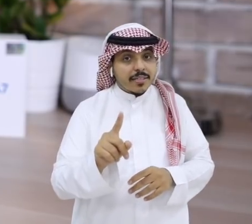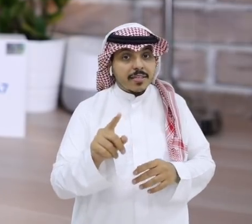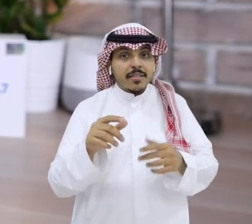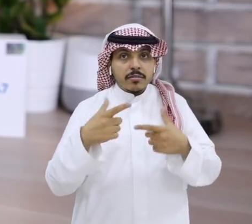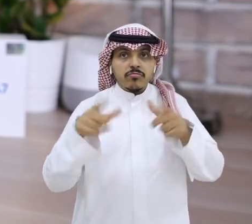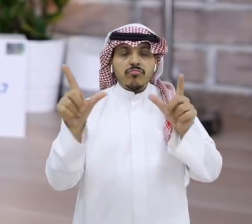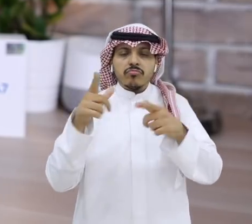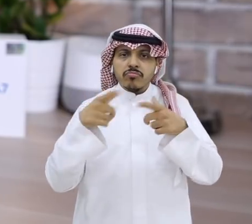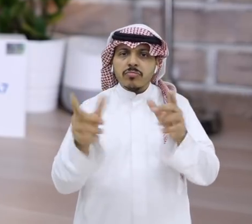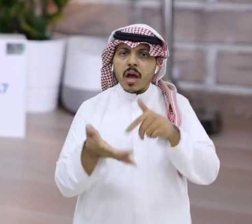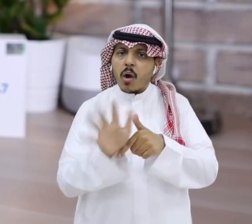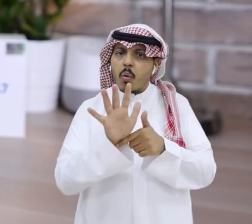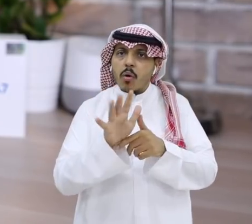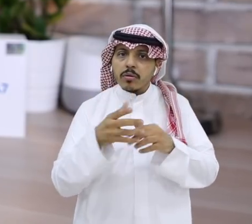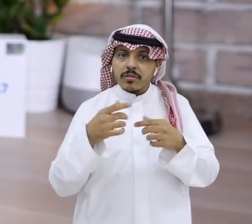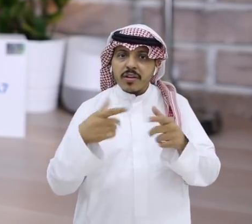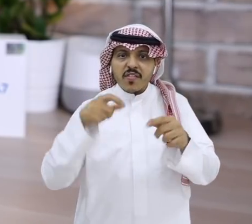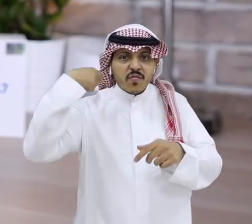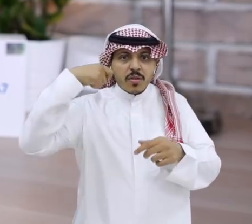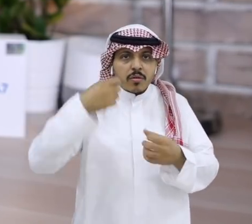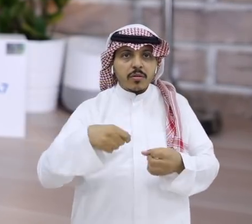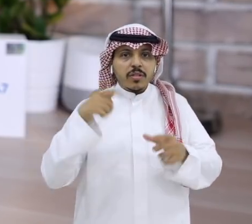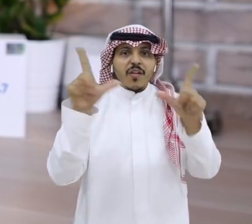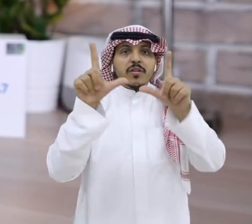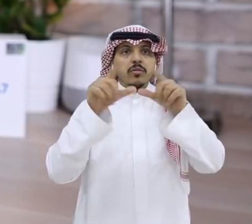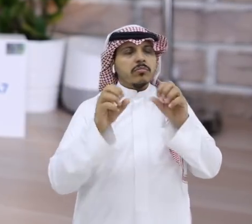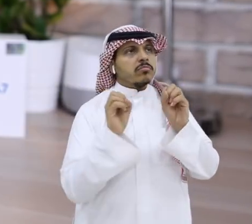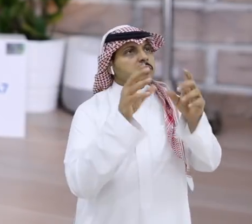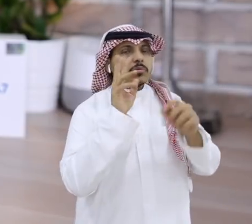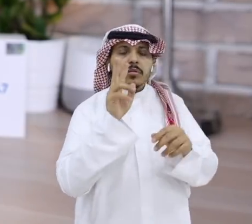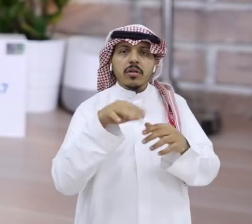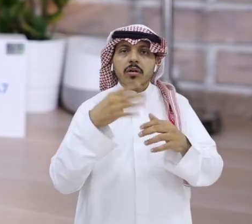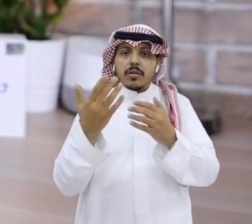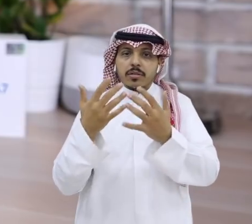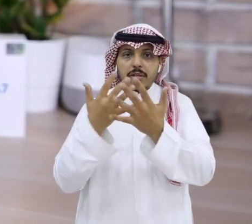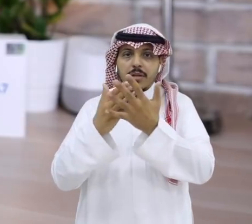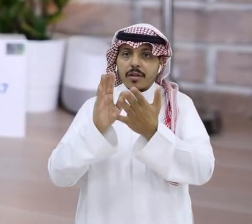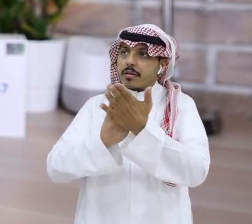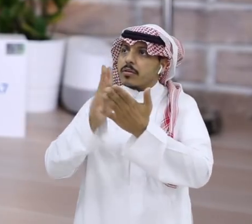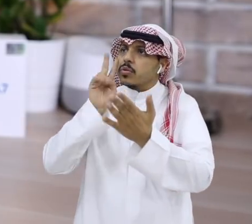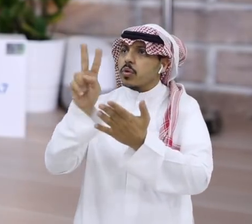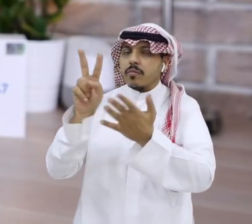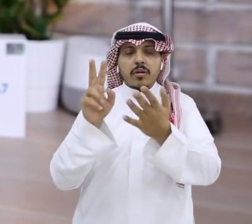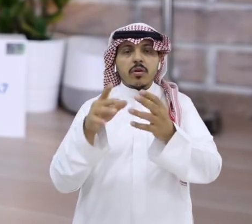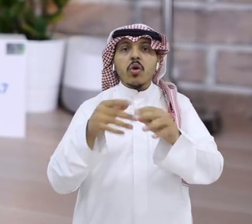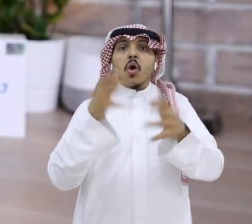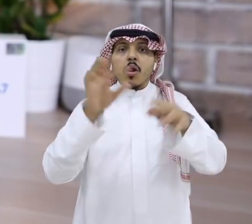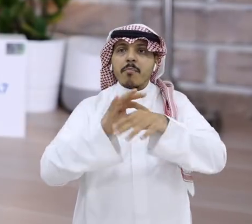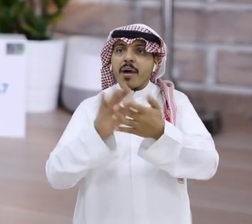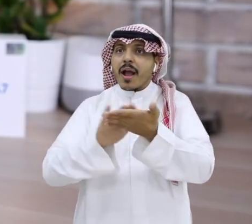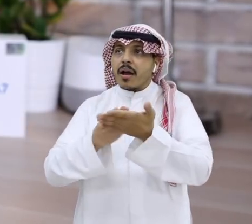The marketing by Huawei affected US companies.